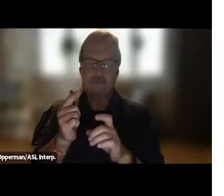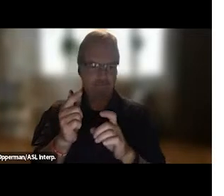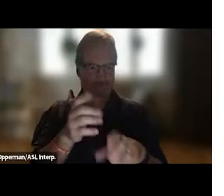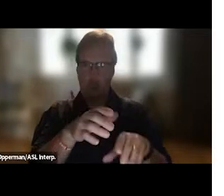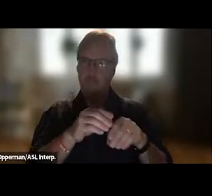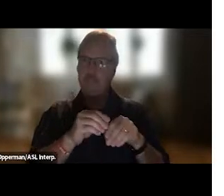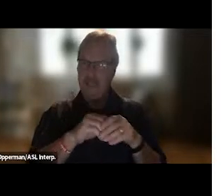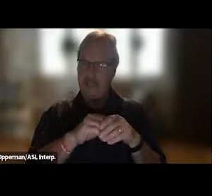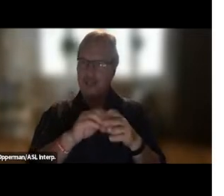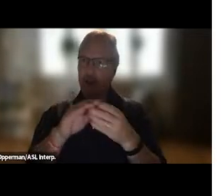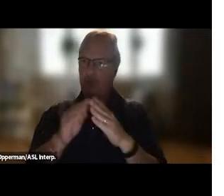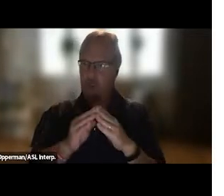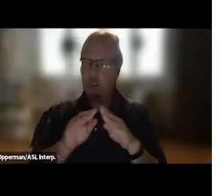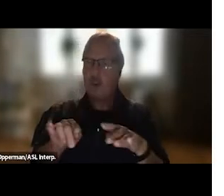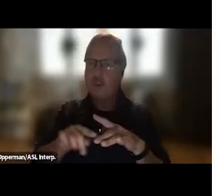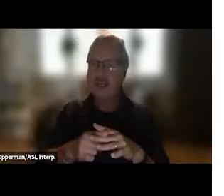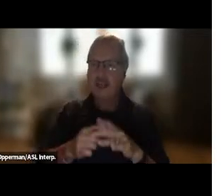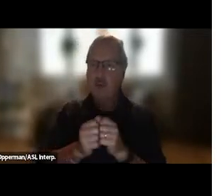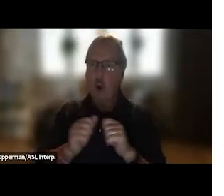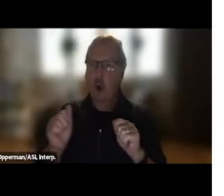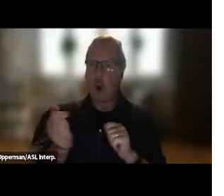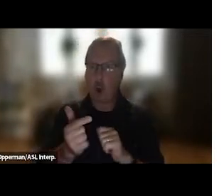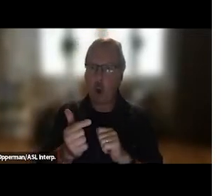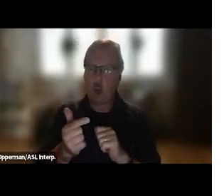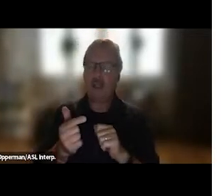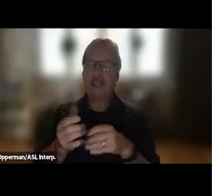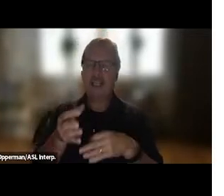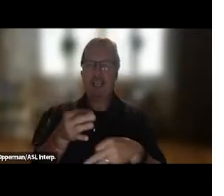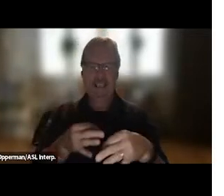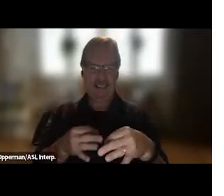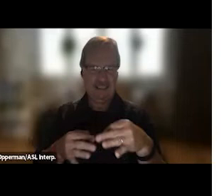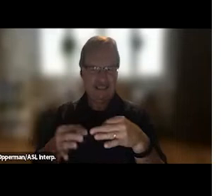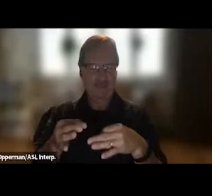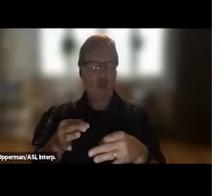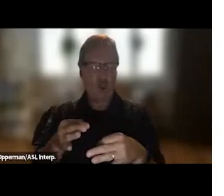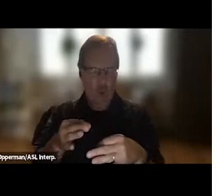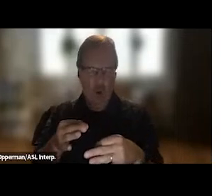and we will initiate for all forms except methadone, unless you are pregnant female.